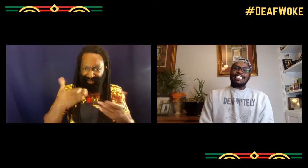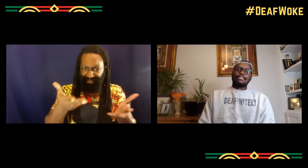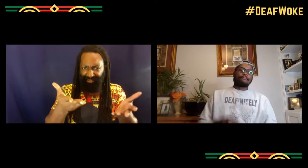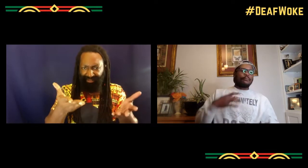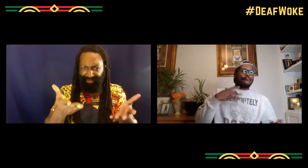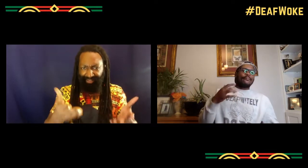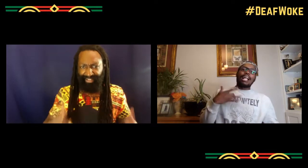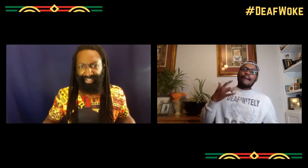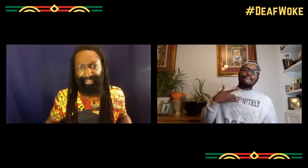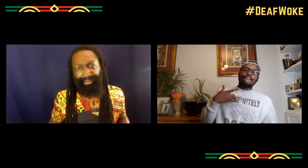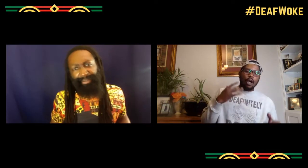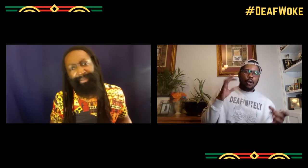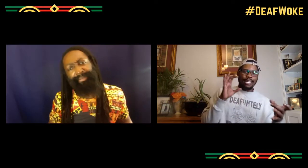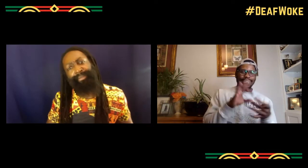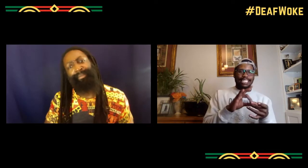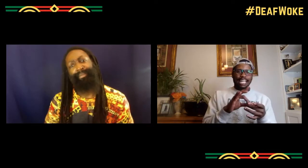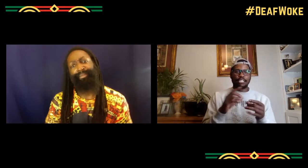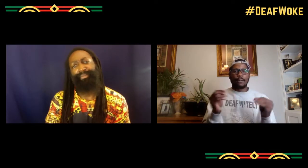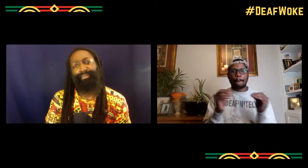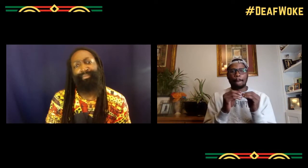Did you feel connected with the deaf people?